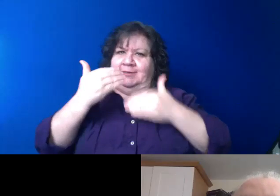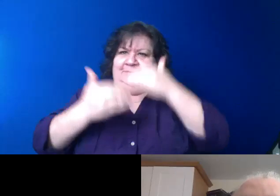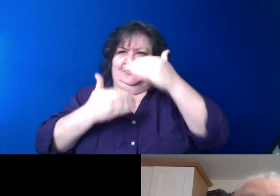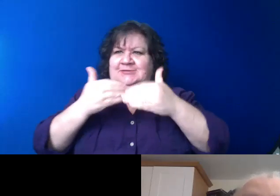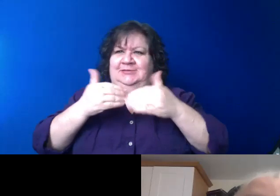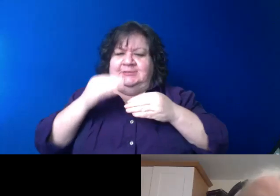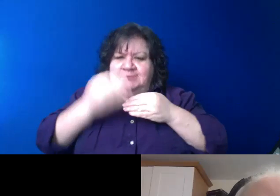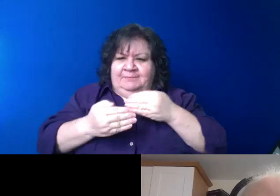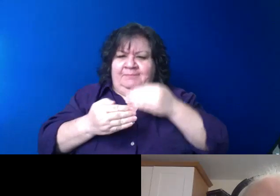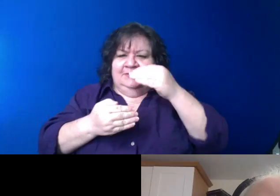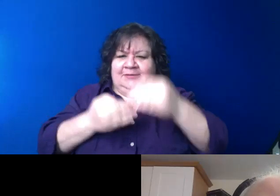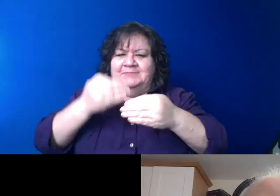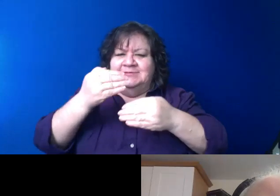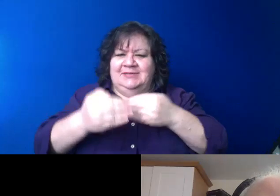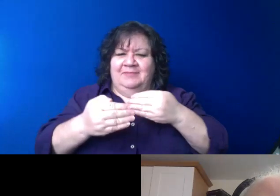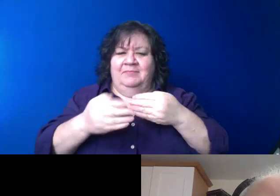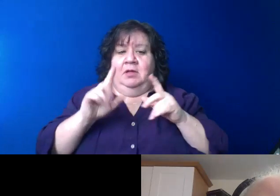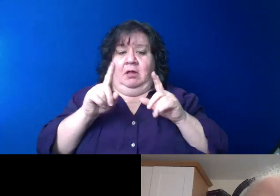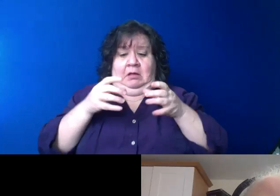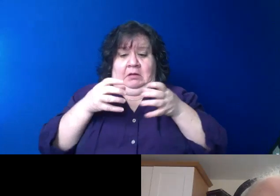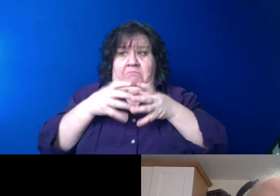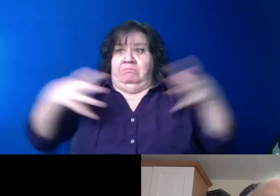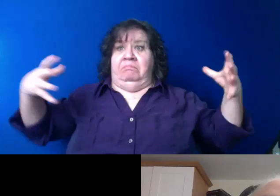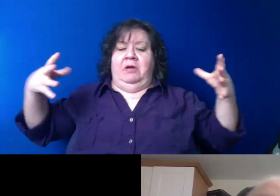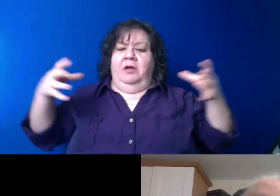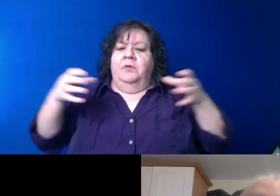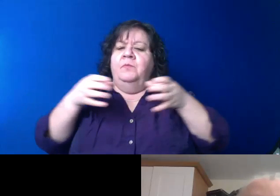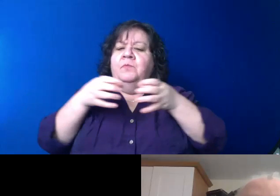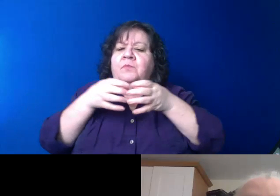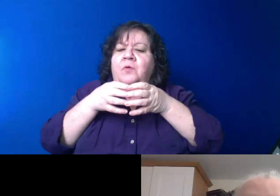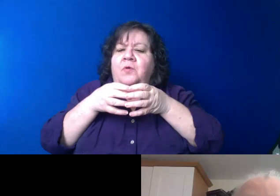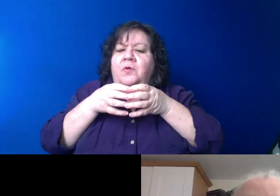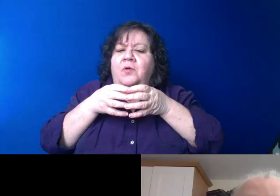the osf survey which is out for um out at the moment and encourage everybody to